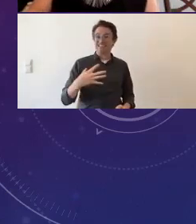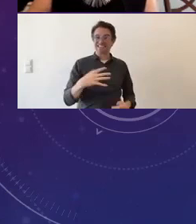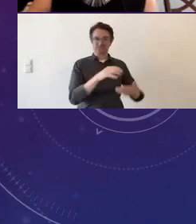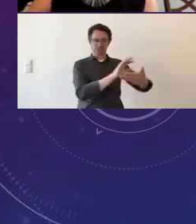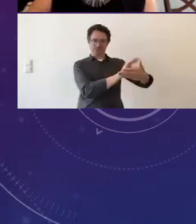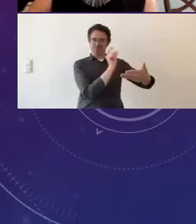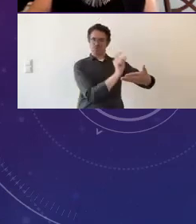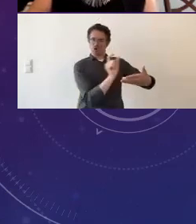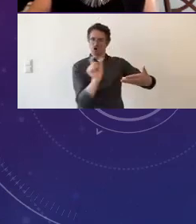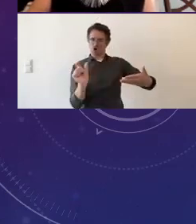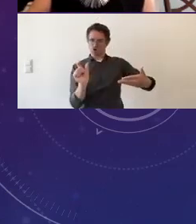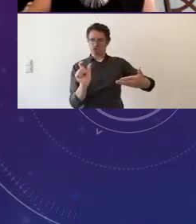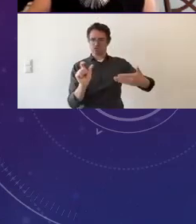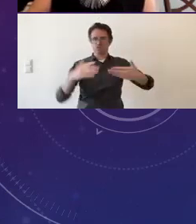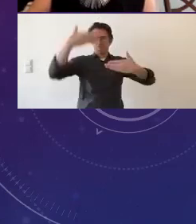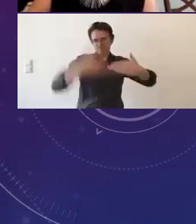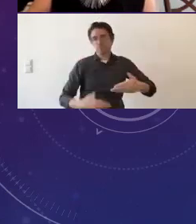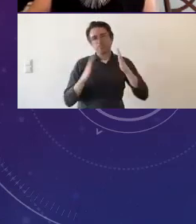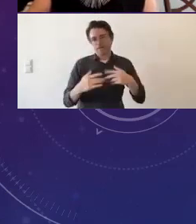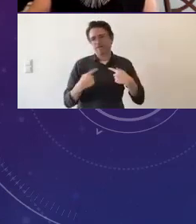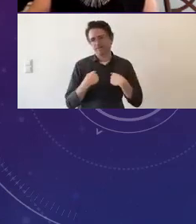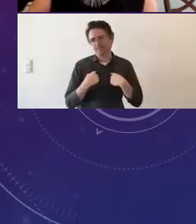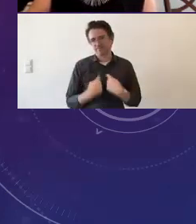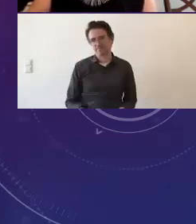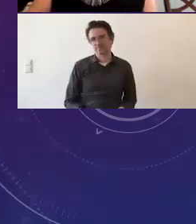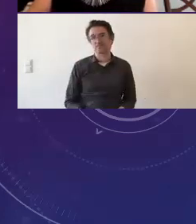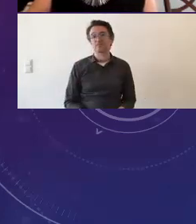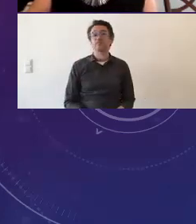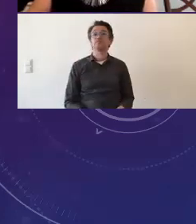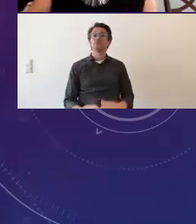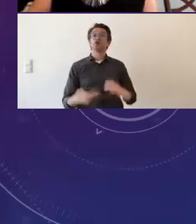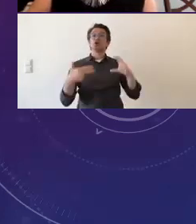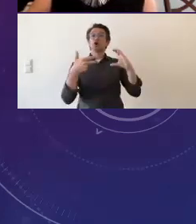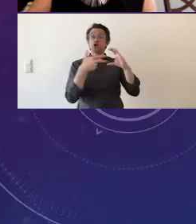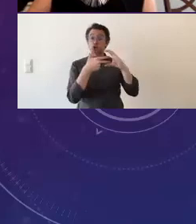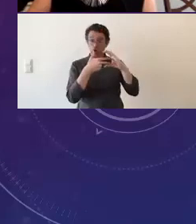are so many different tools that I use so now I'm going to ask my colleague if